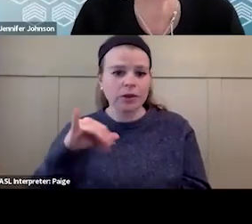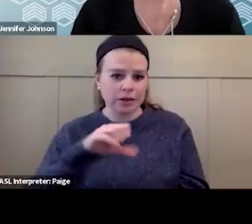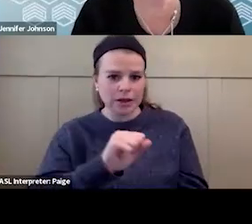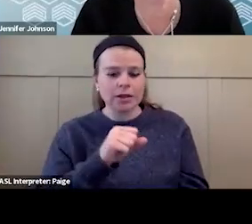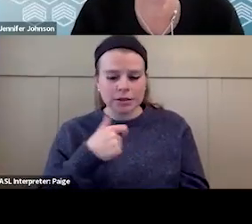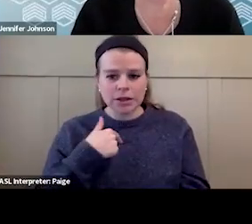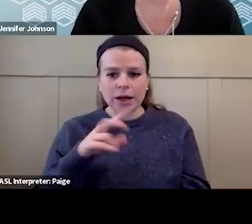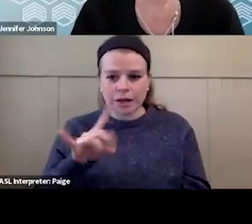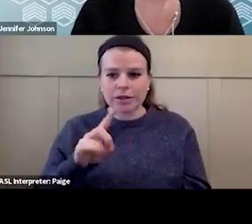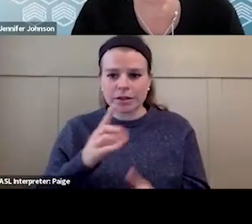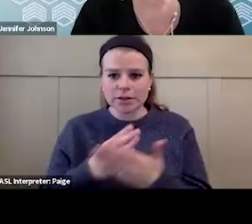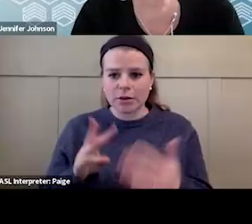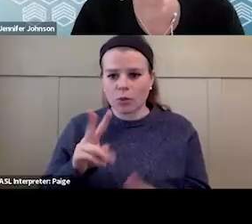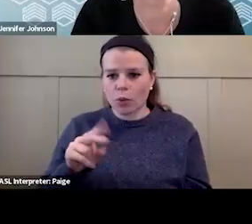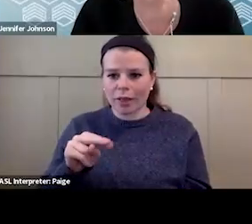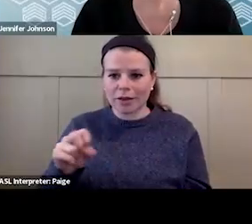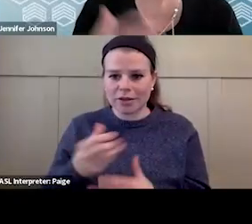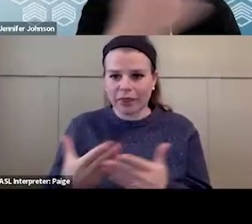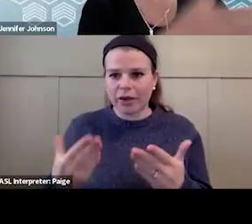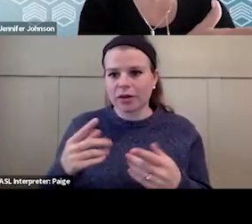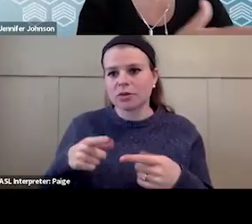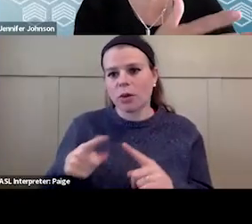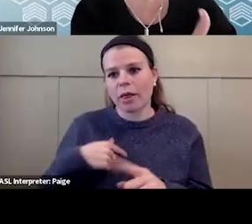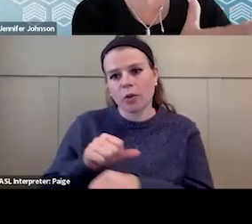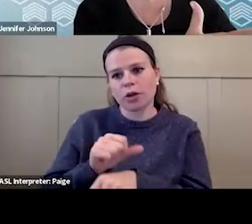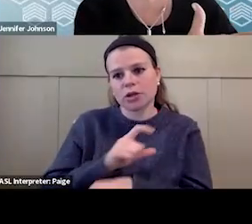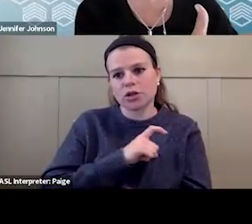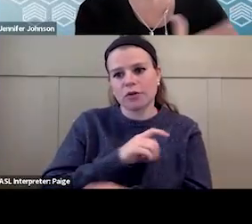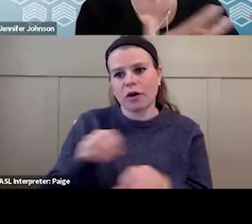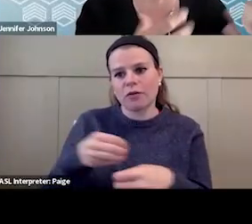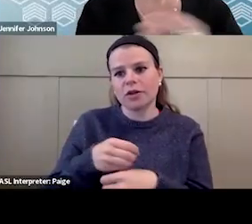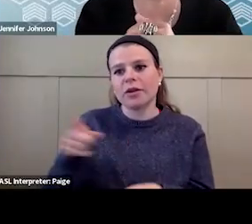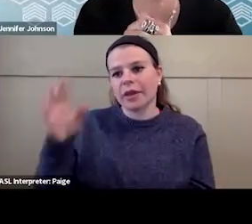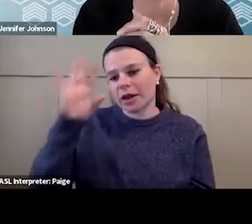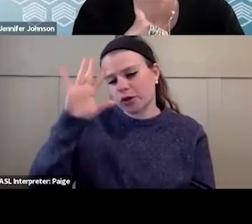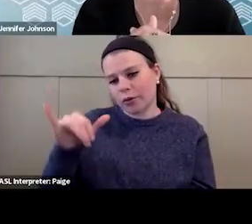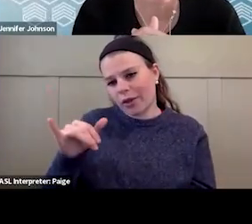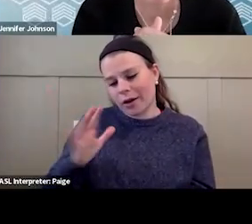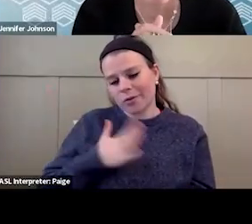I did some wellness stuff when I was at the sheriff's office, because this, the sheriff knew that this is the work that I had done.